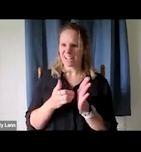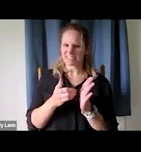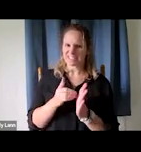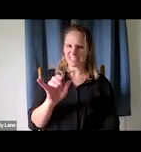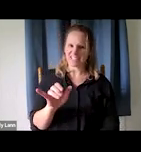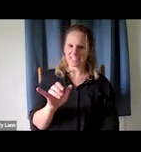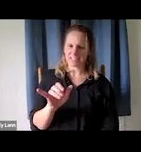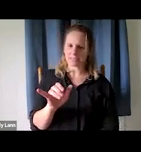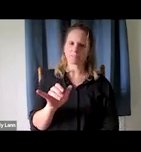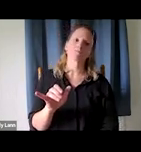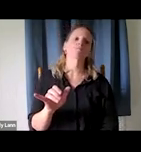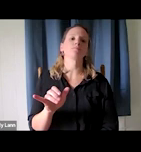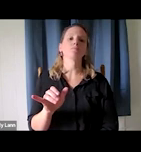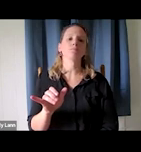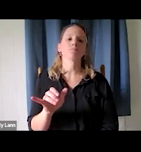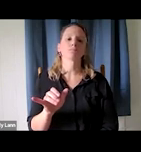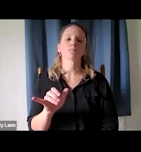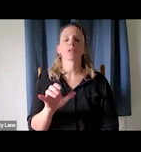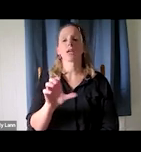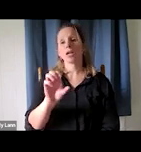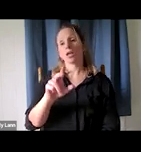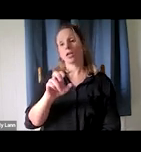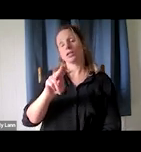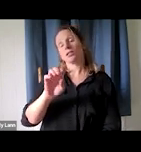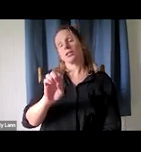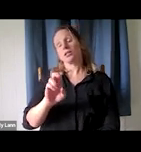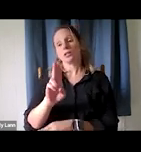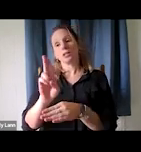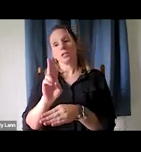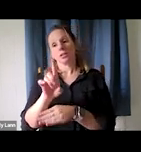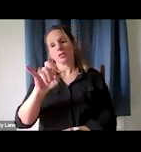is a substance use disorder is defined in the DSM